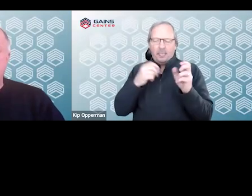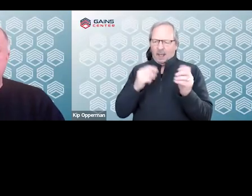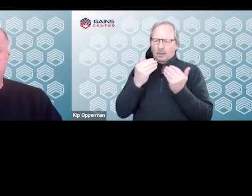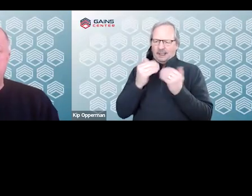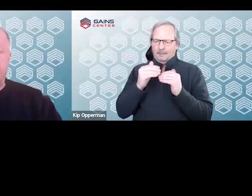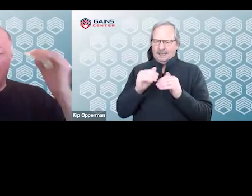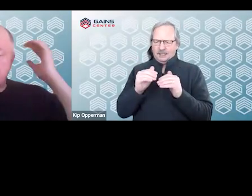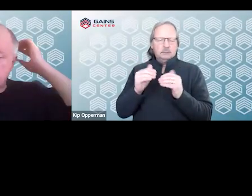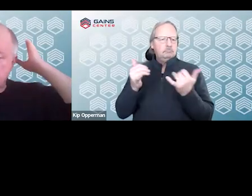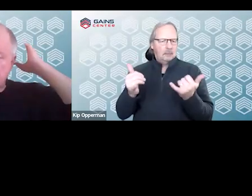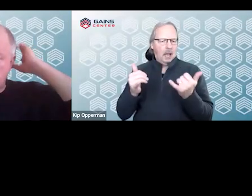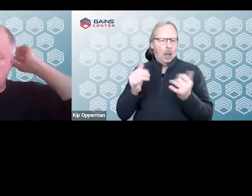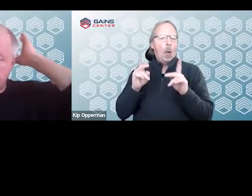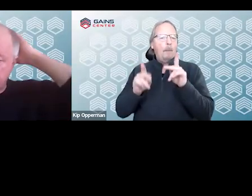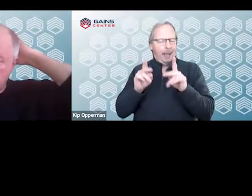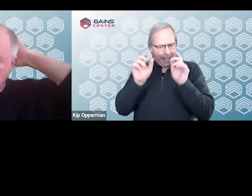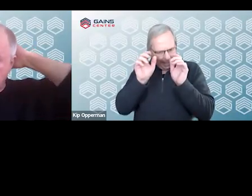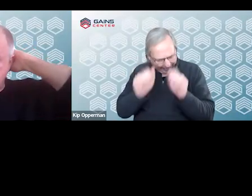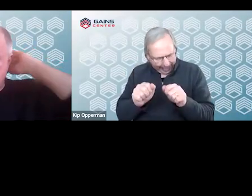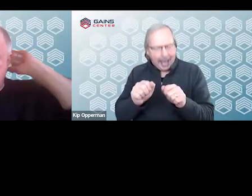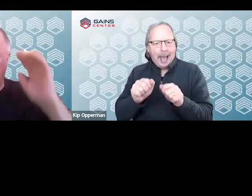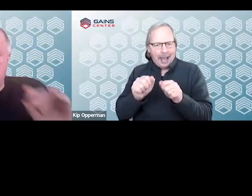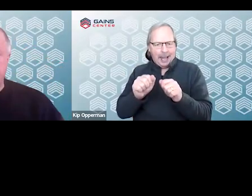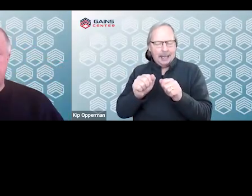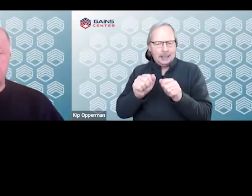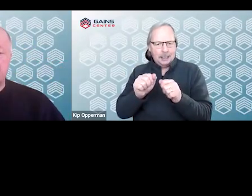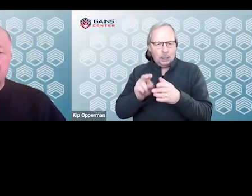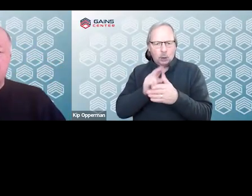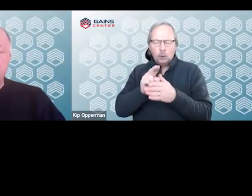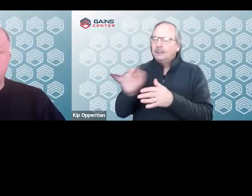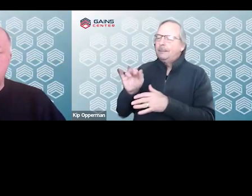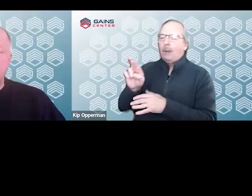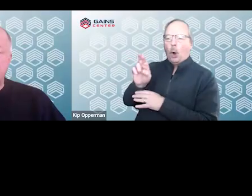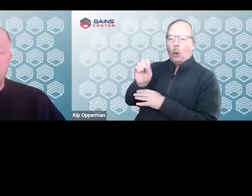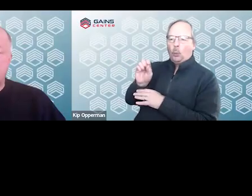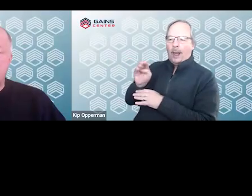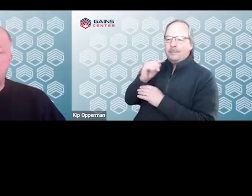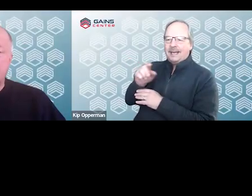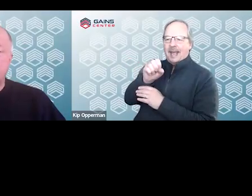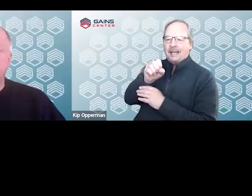Now, people can use, as Rob said, SOR and TOR money